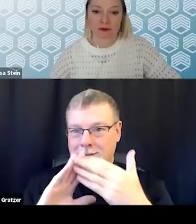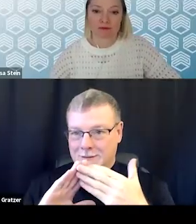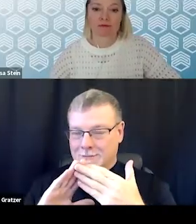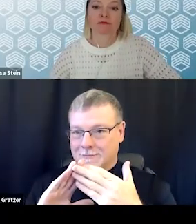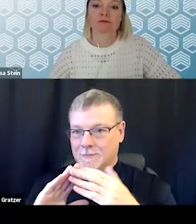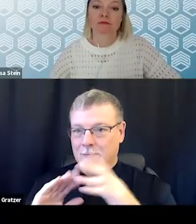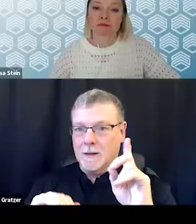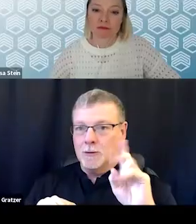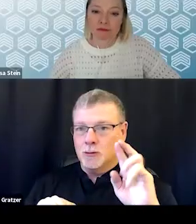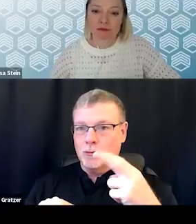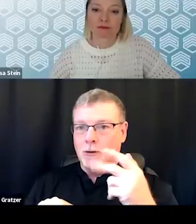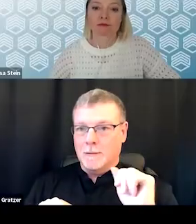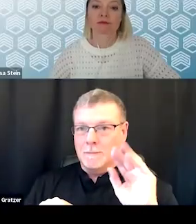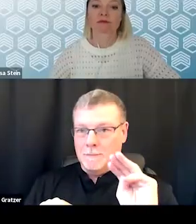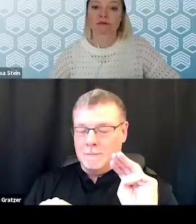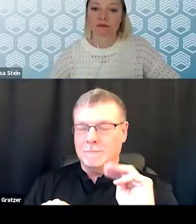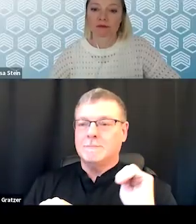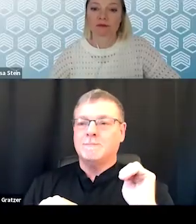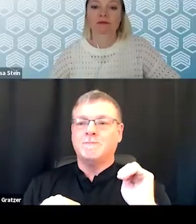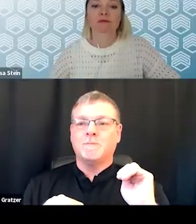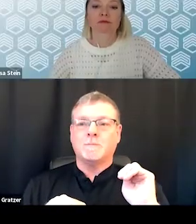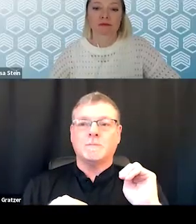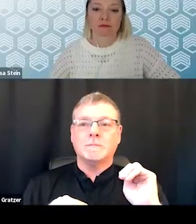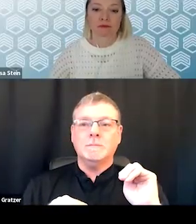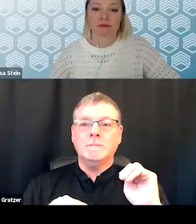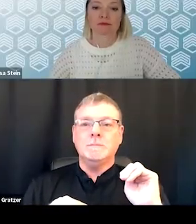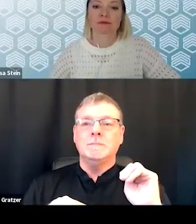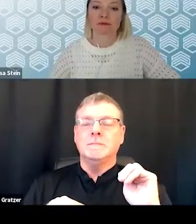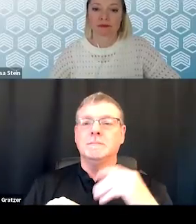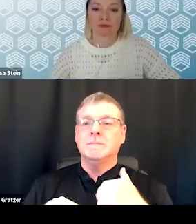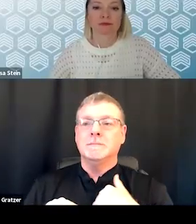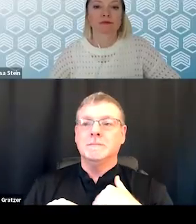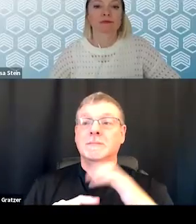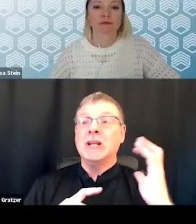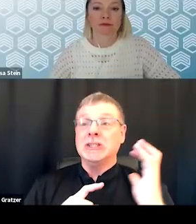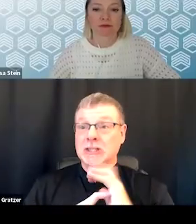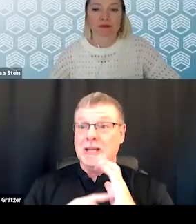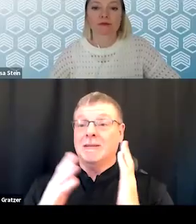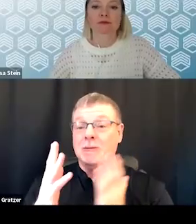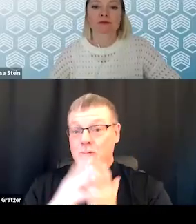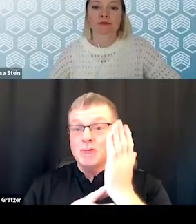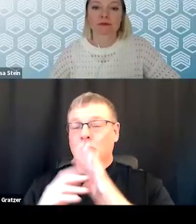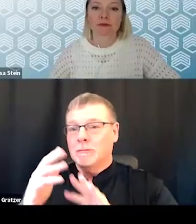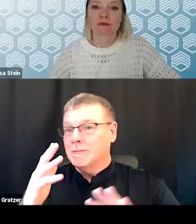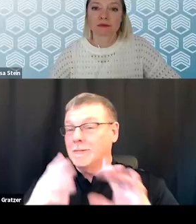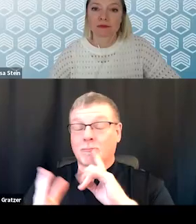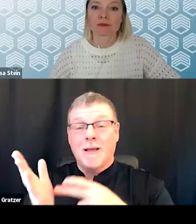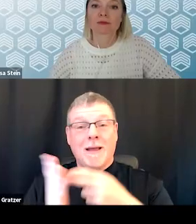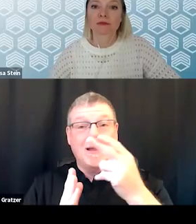And we had champions throughout, honestly, our entire existence.